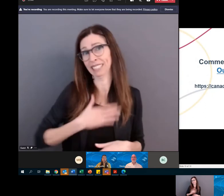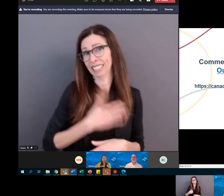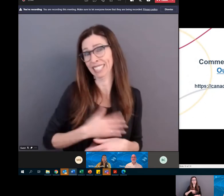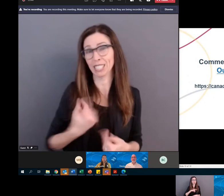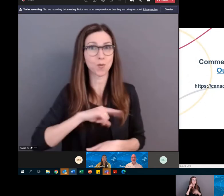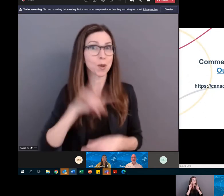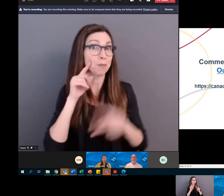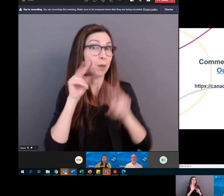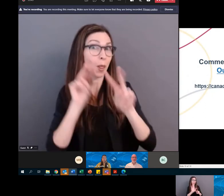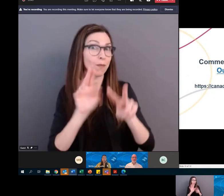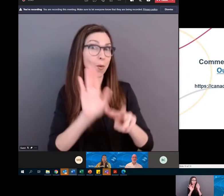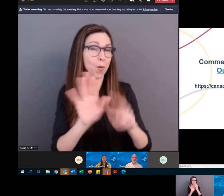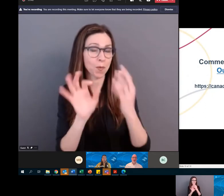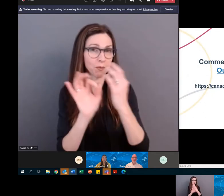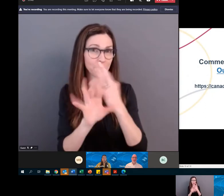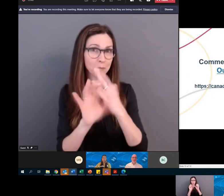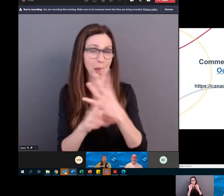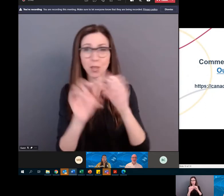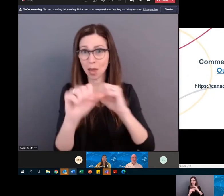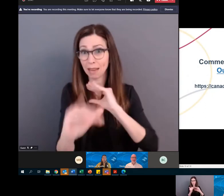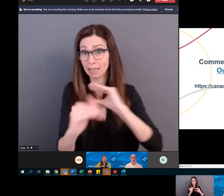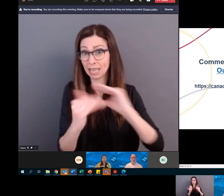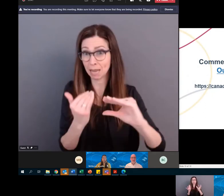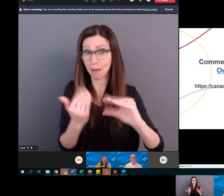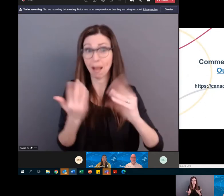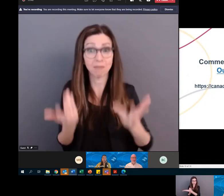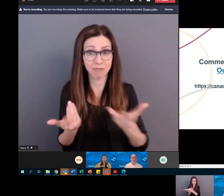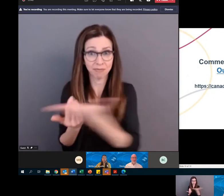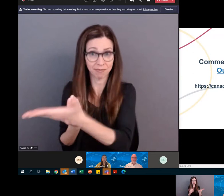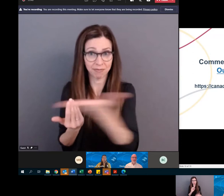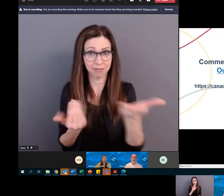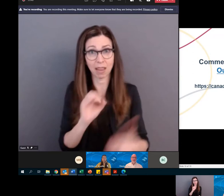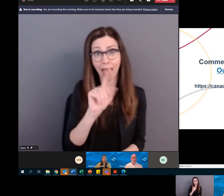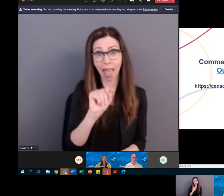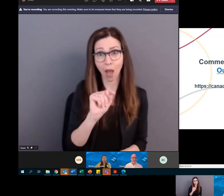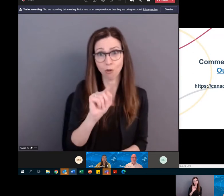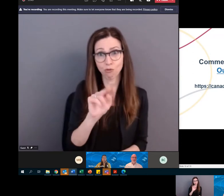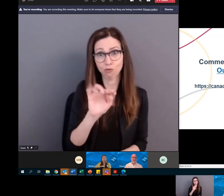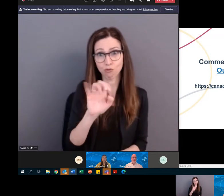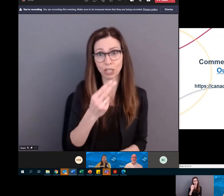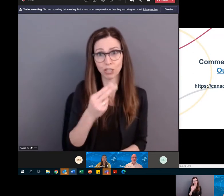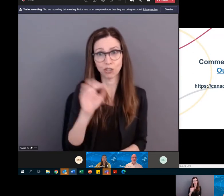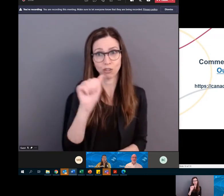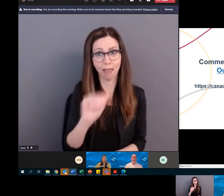send an email to Outreach@canadacouncil.ca. Thank you